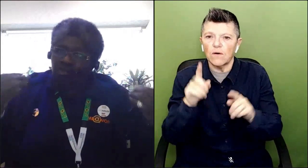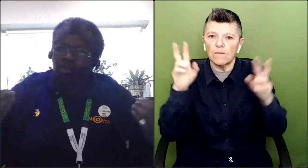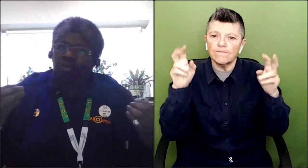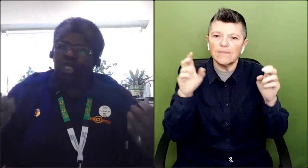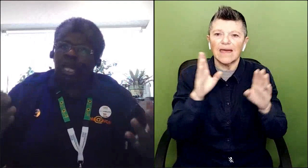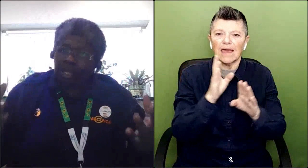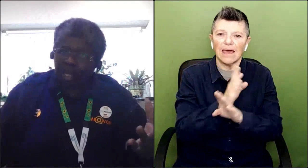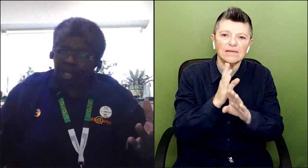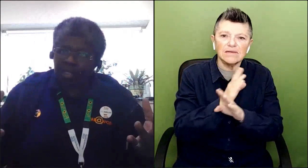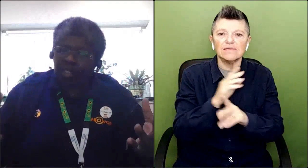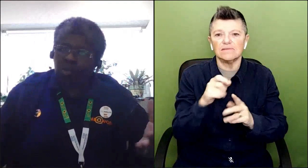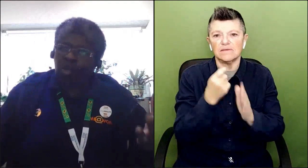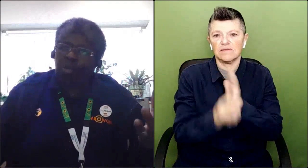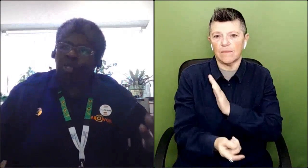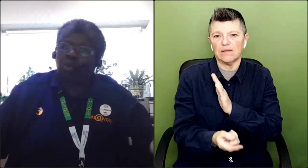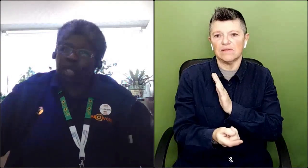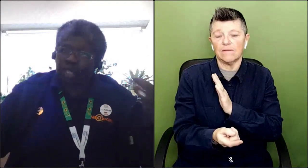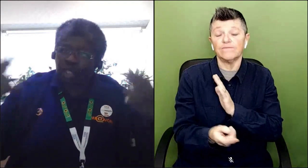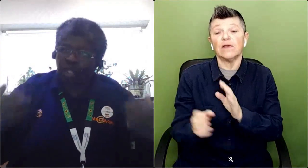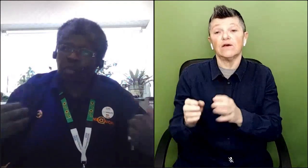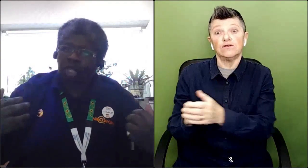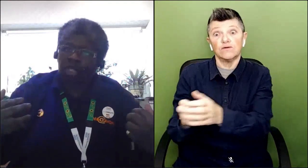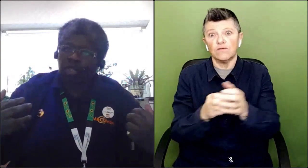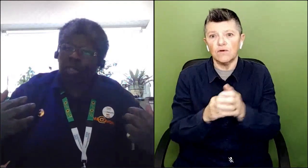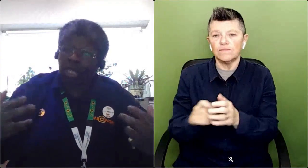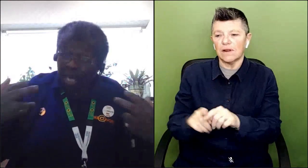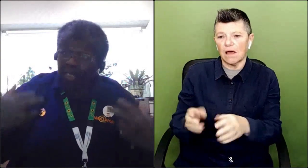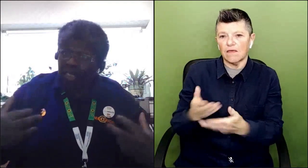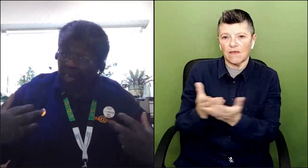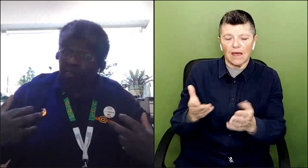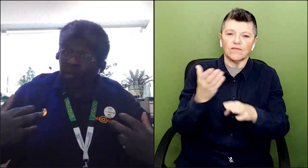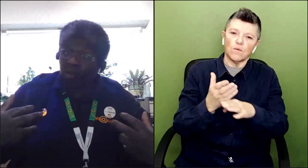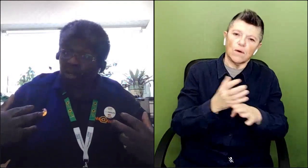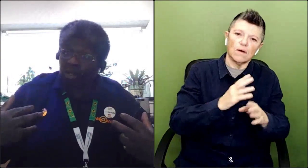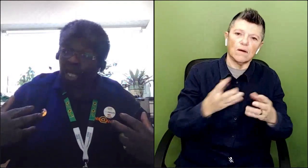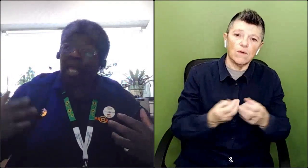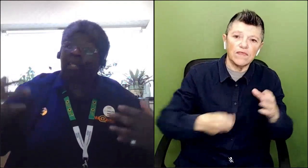It's groups like that and the work we do within the unions, within our staff networks and